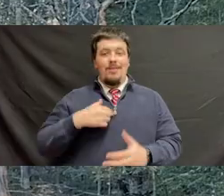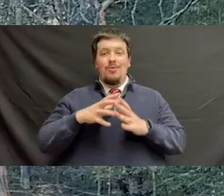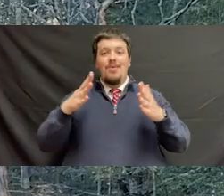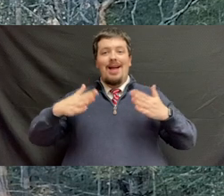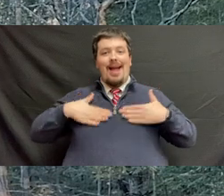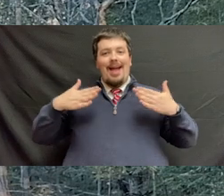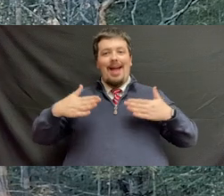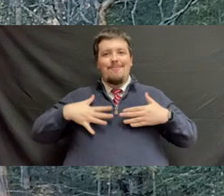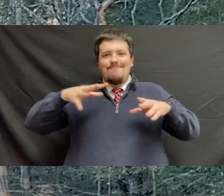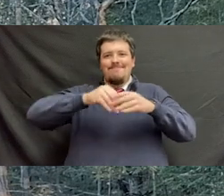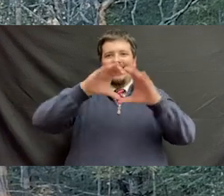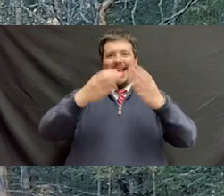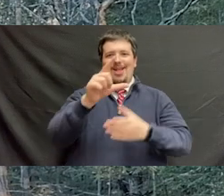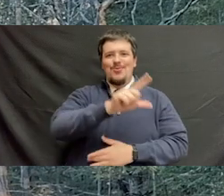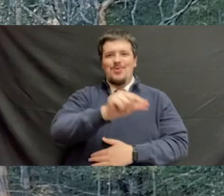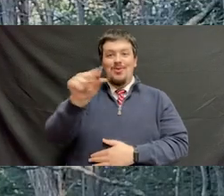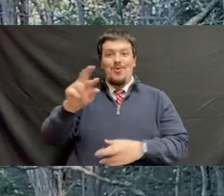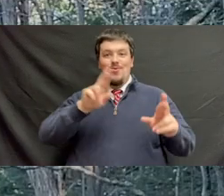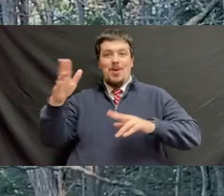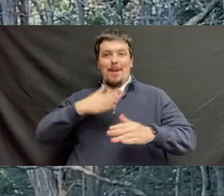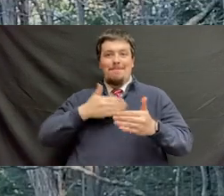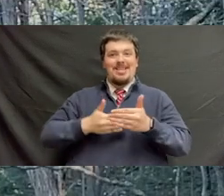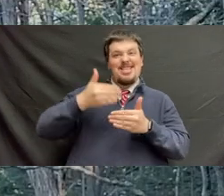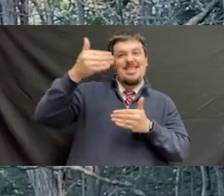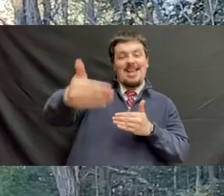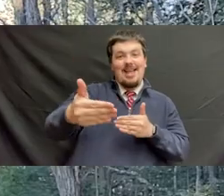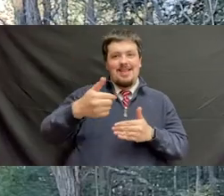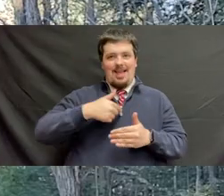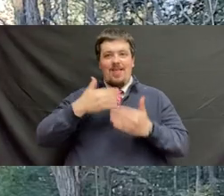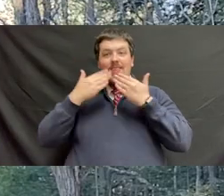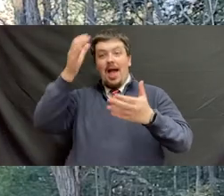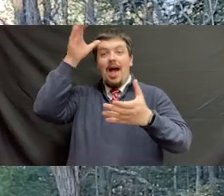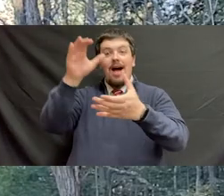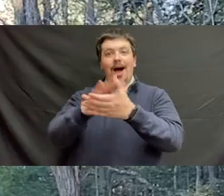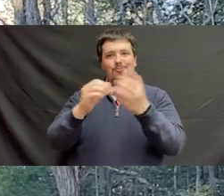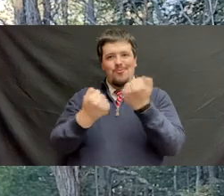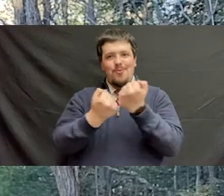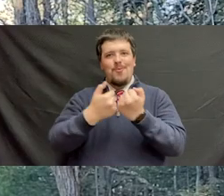I'm so happy to be part of class 2020. I'm ready for my next step. I'm gonna thank my husband for supporting me